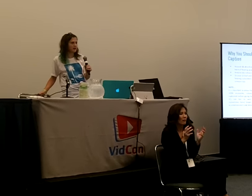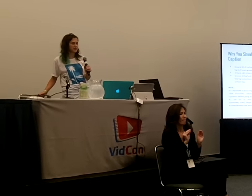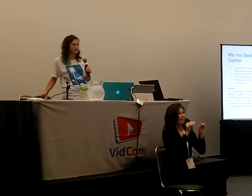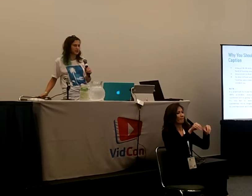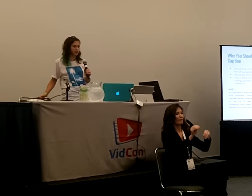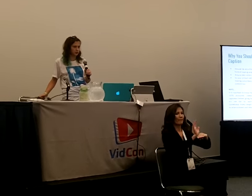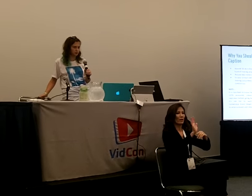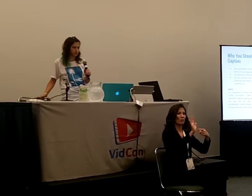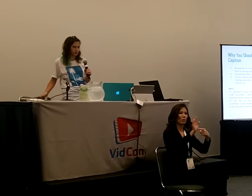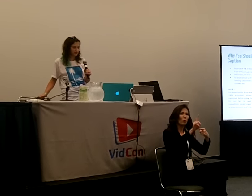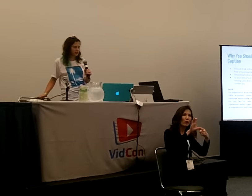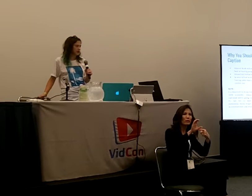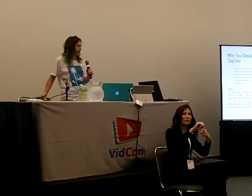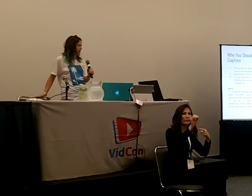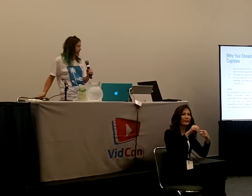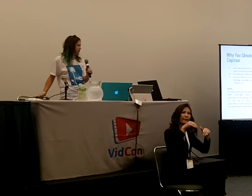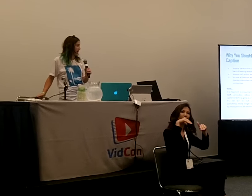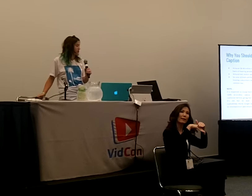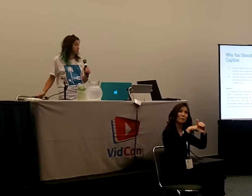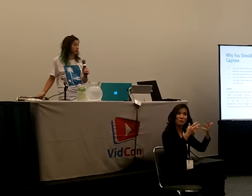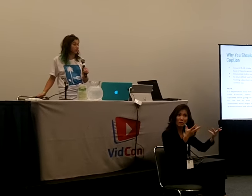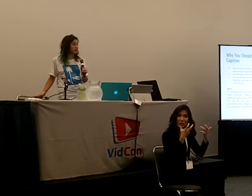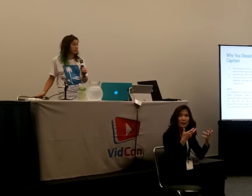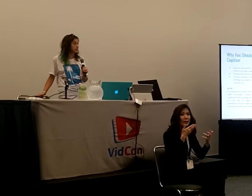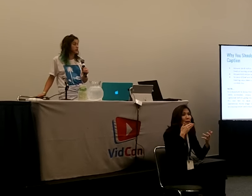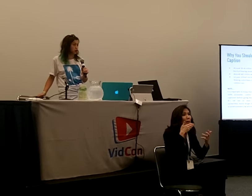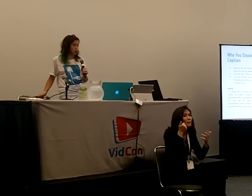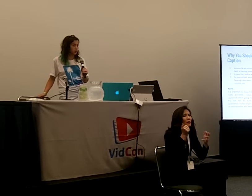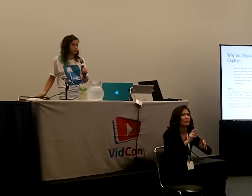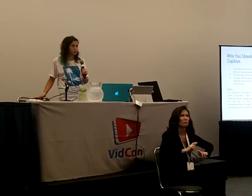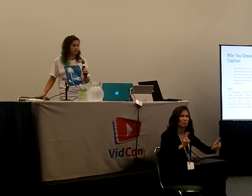the best thing to do is to have the captions already ready to go